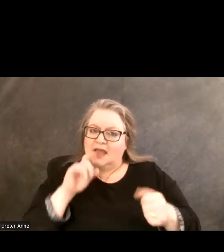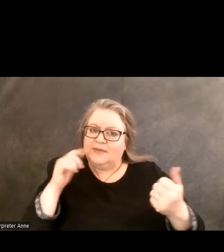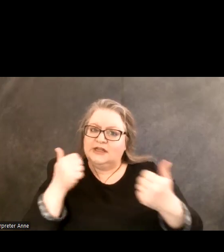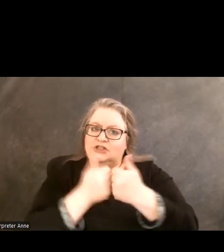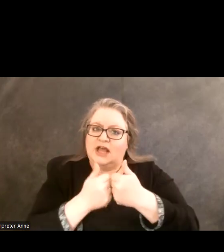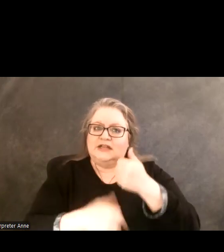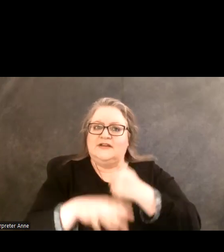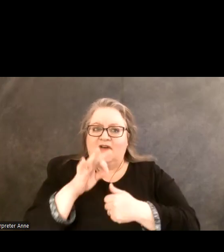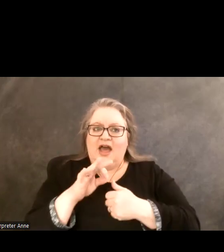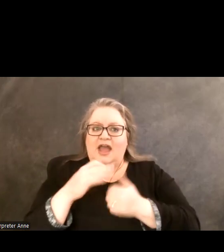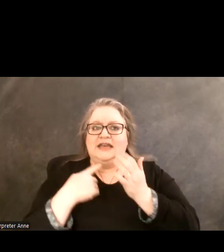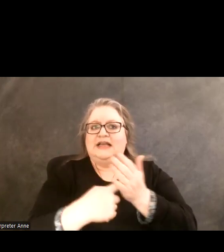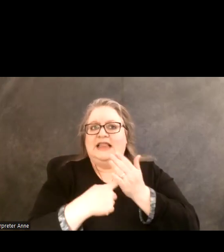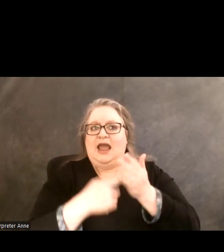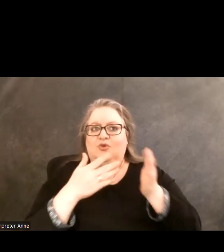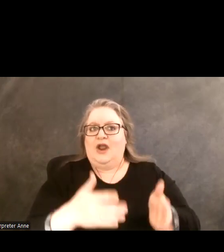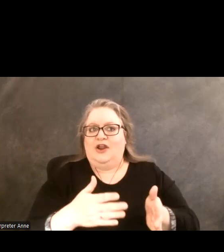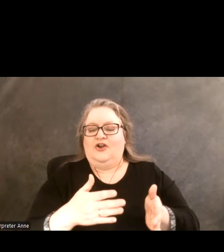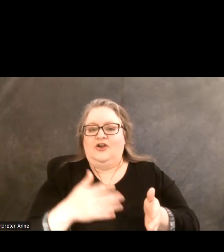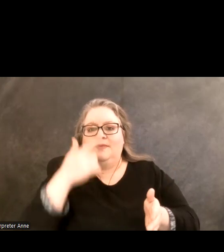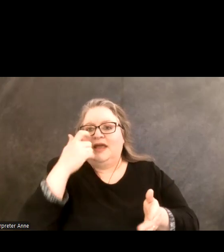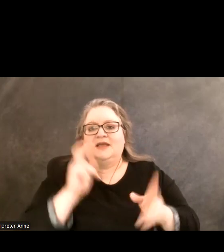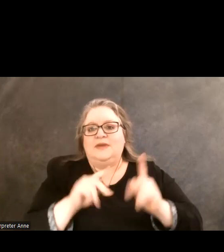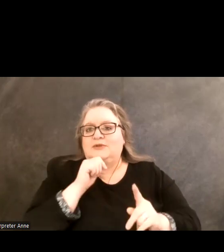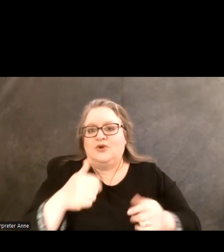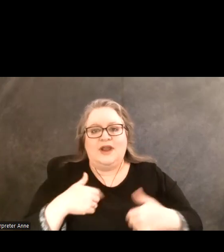collaborators because people don't have time, don't have